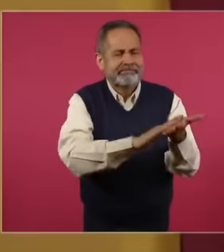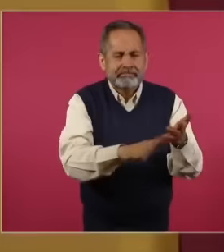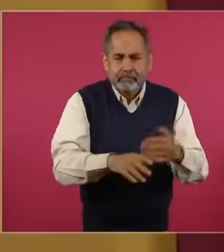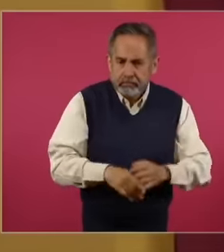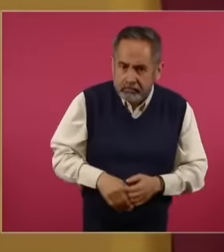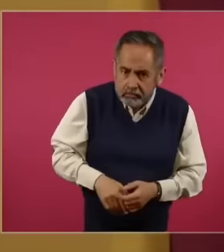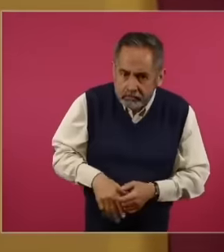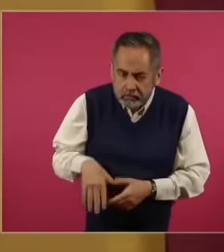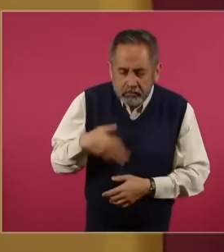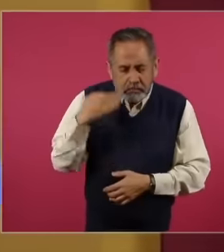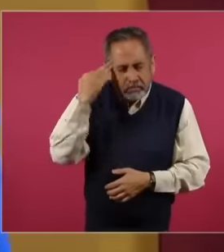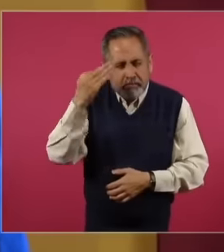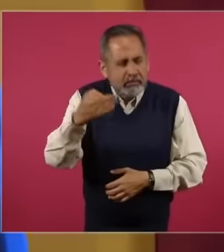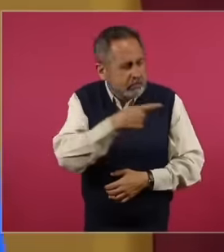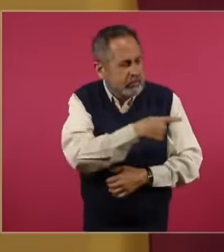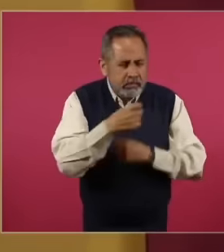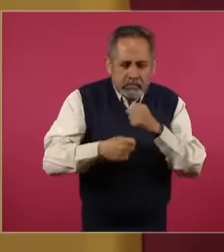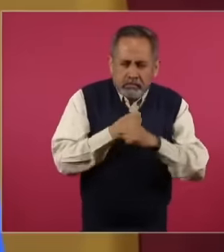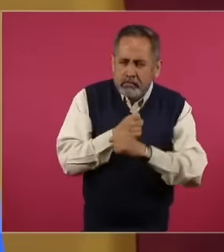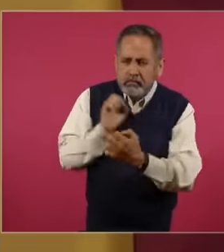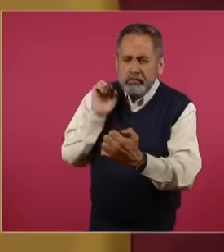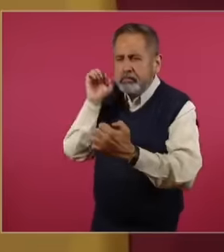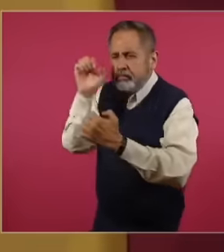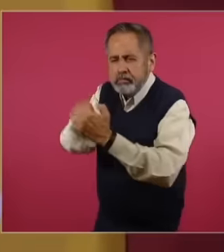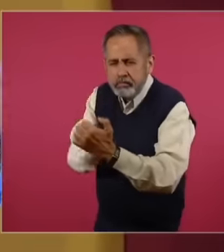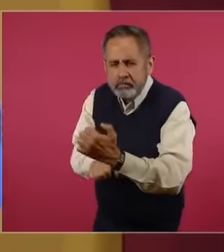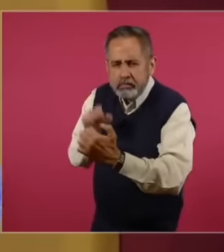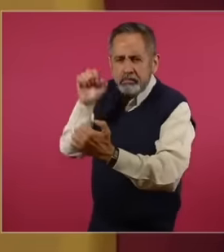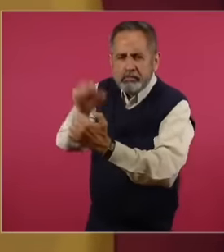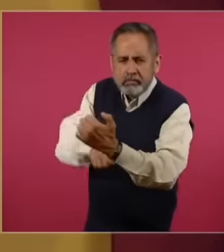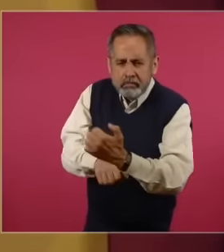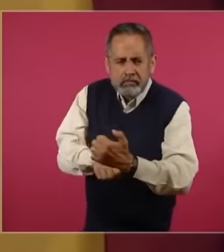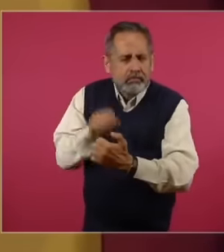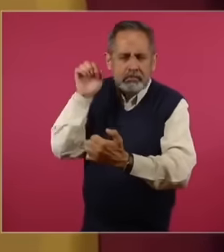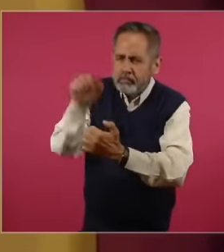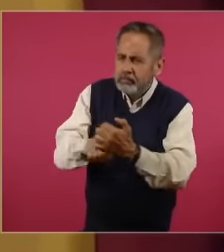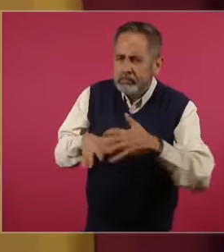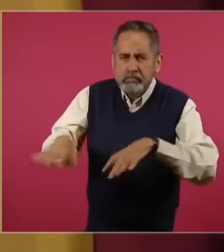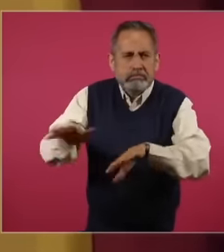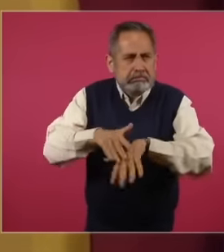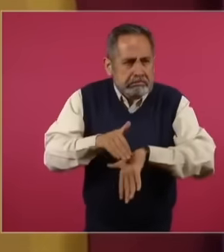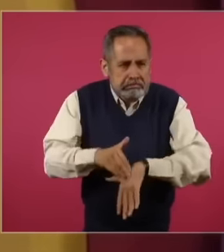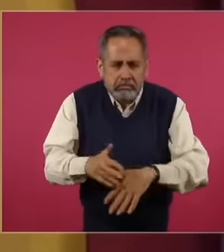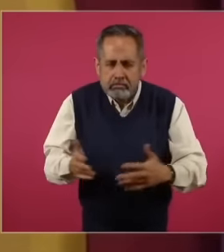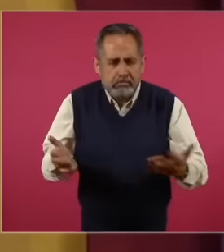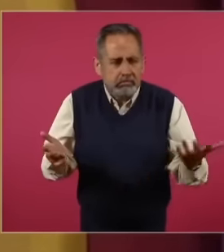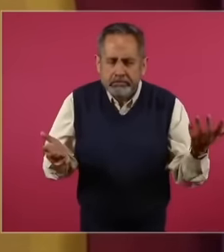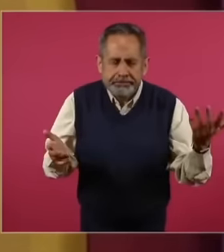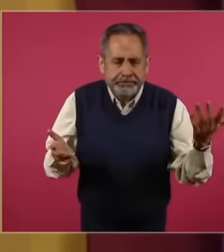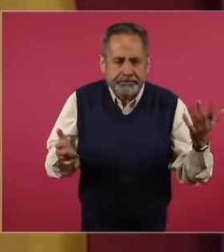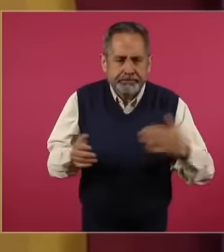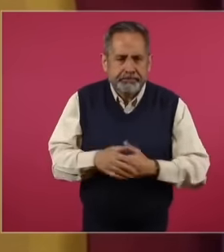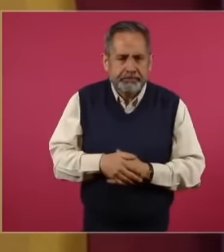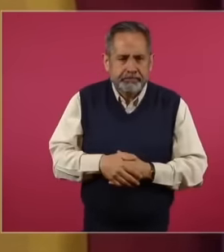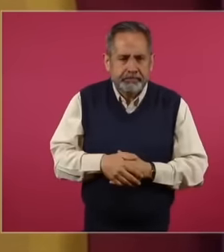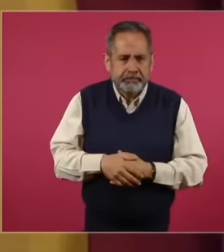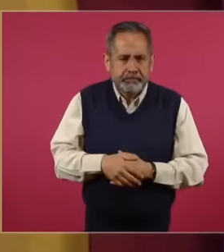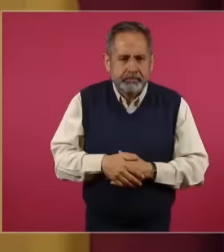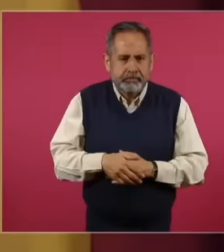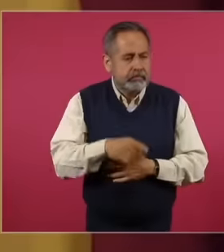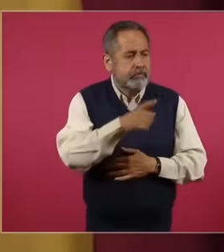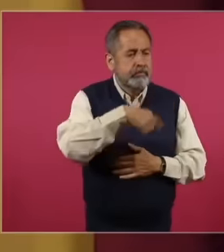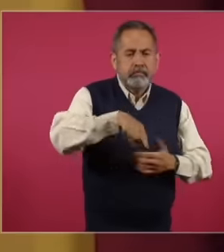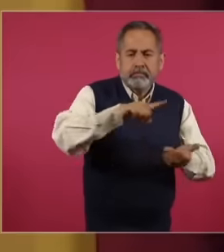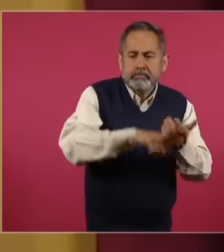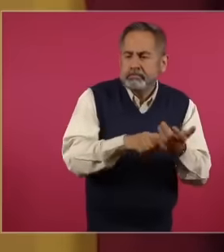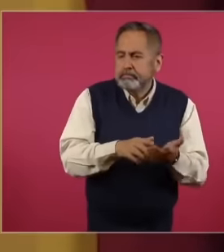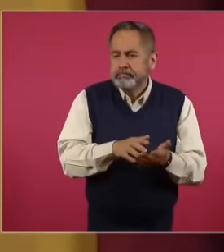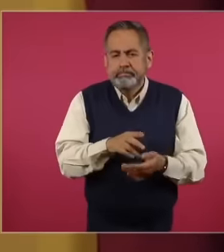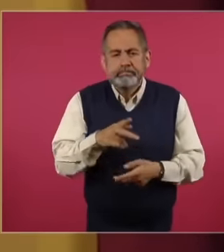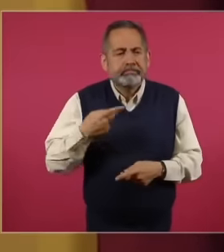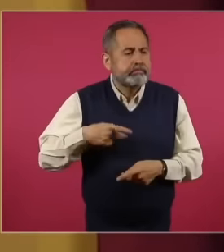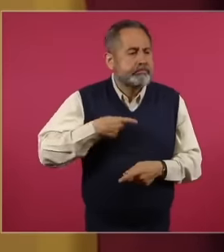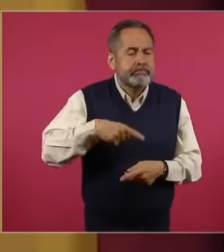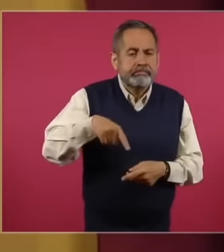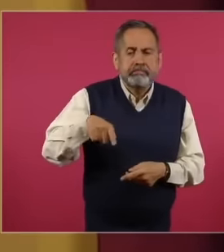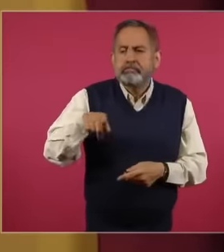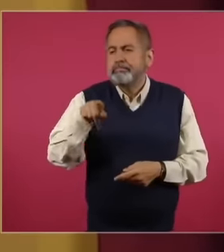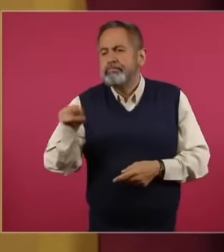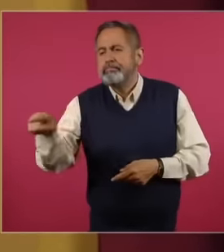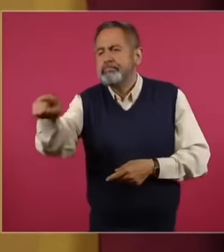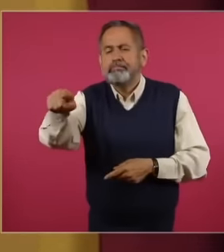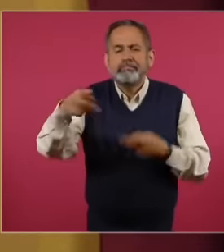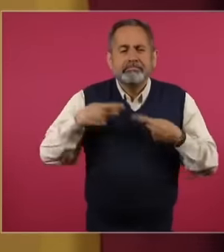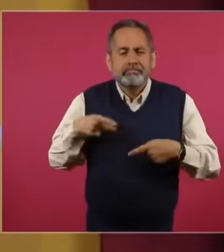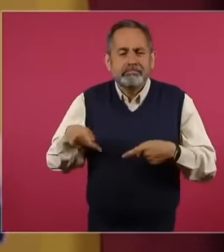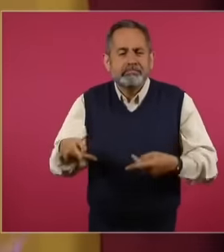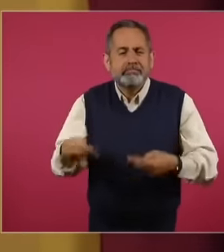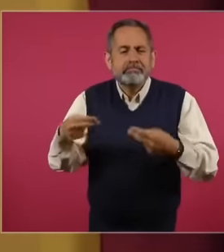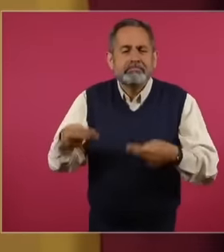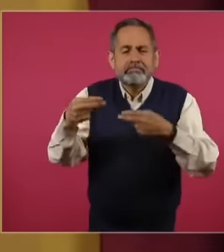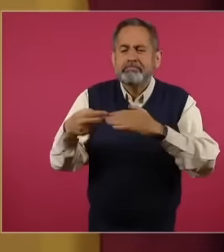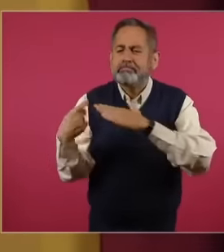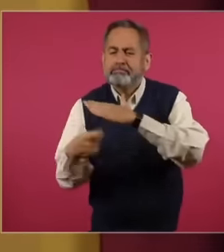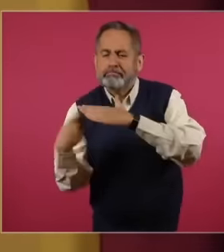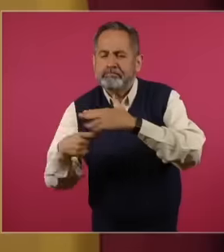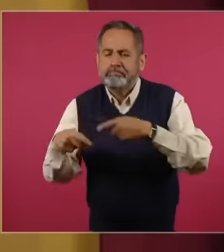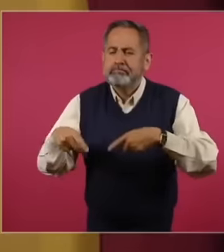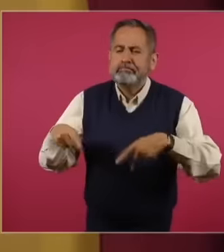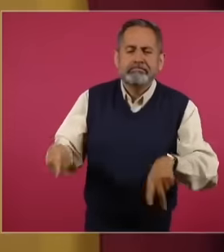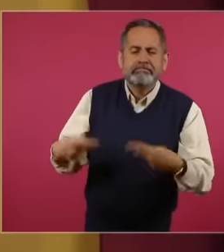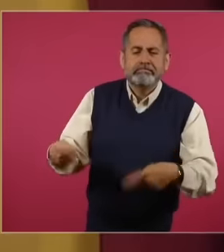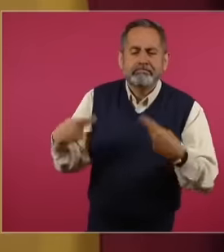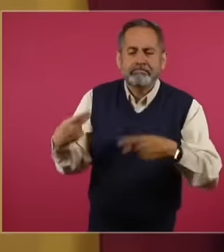they deceived that those who make a living as best they can, street vendors, those who start a small